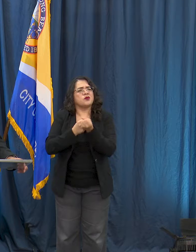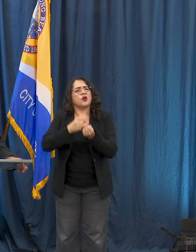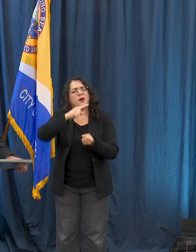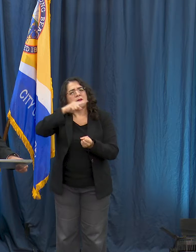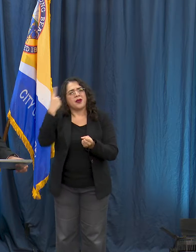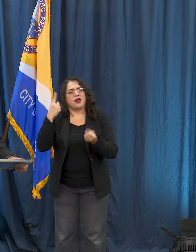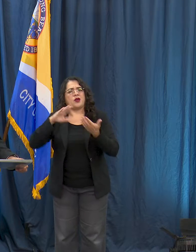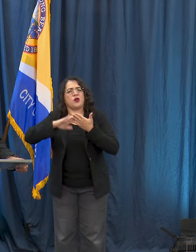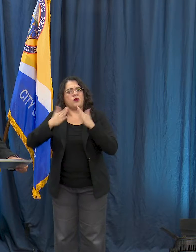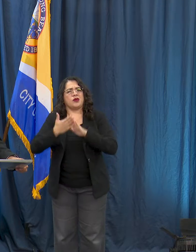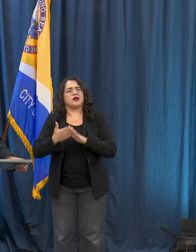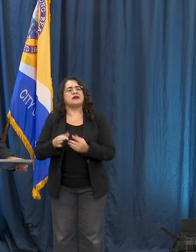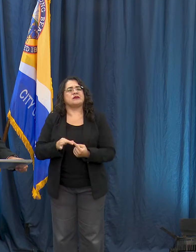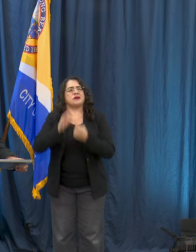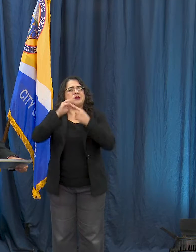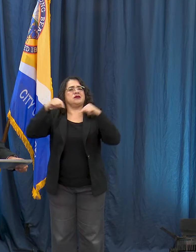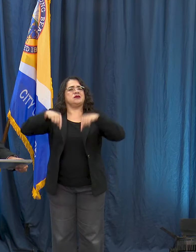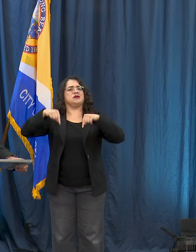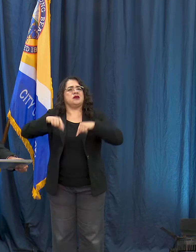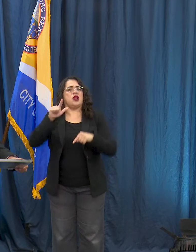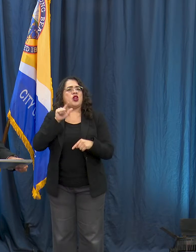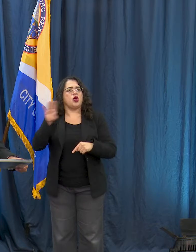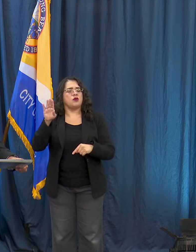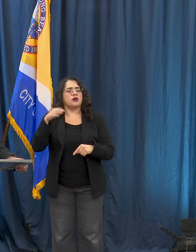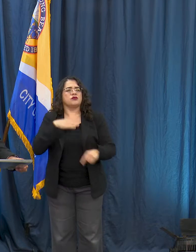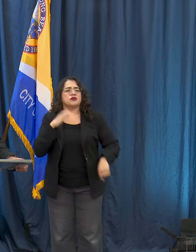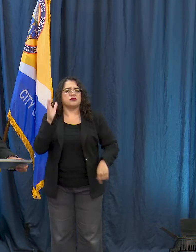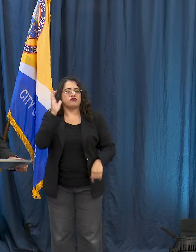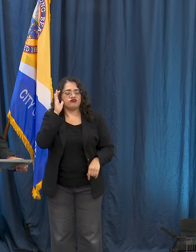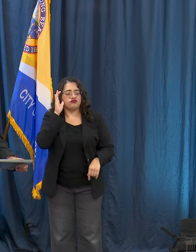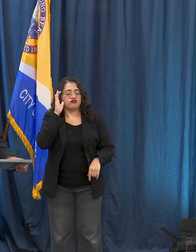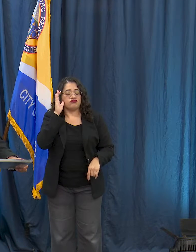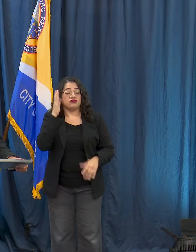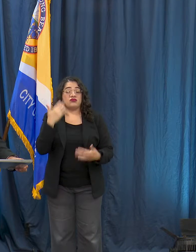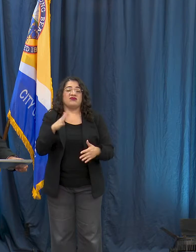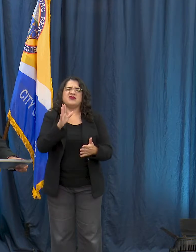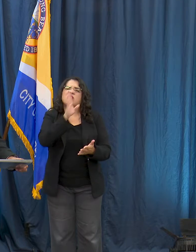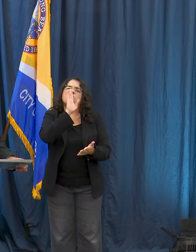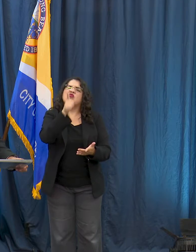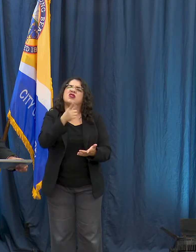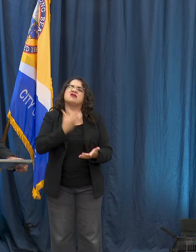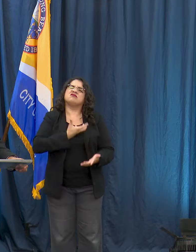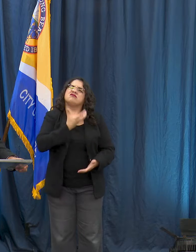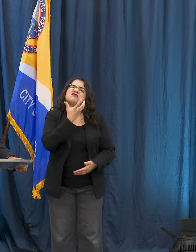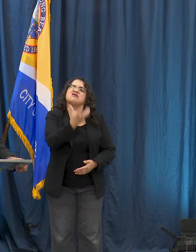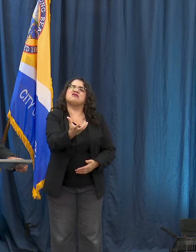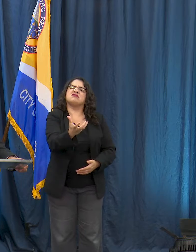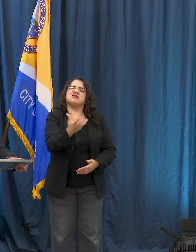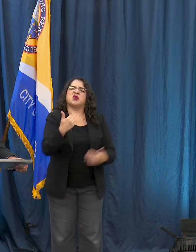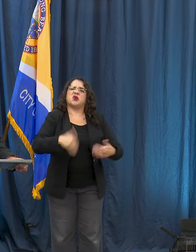especially in Long Beach. And so we heard directly from them, it was a frank conversation, I want to thank them for their honesty.